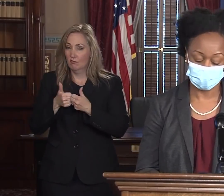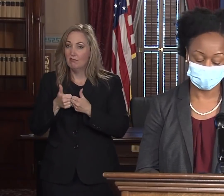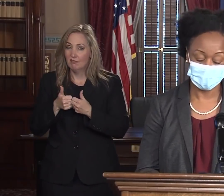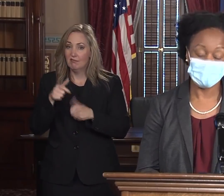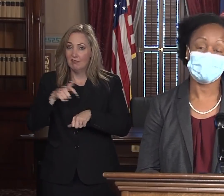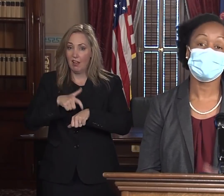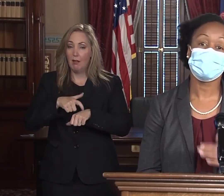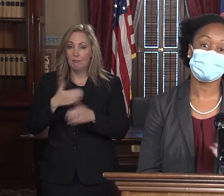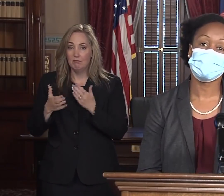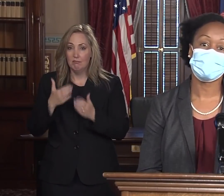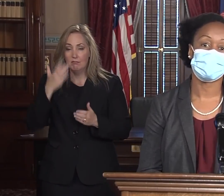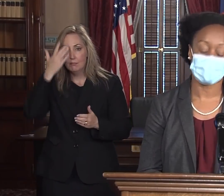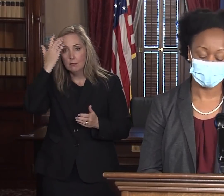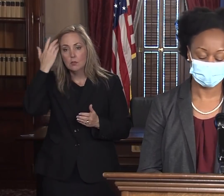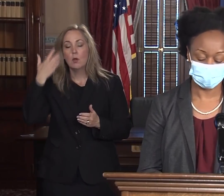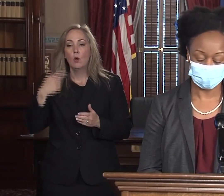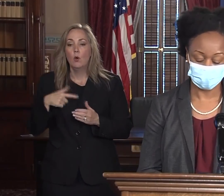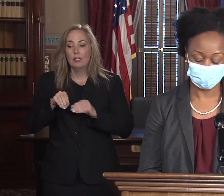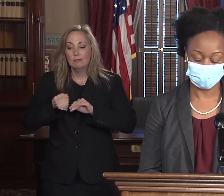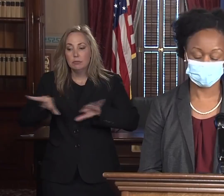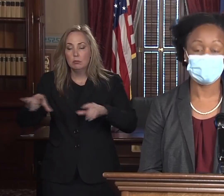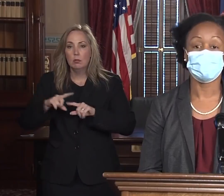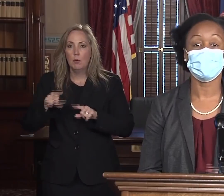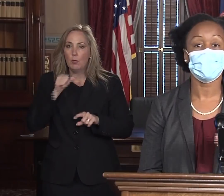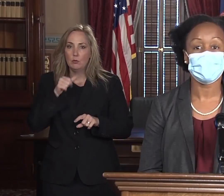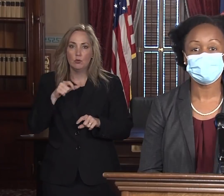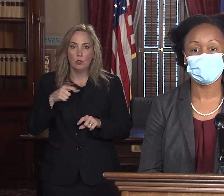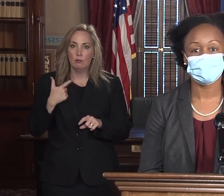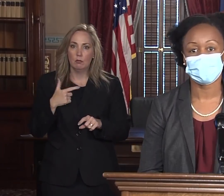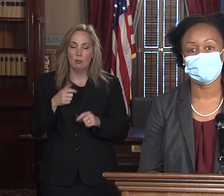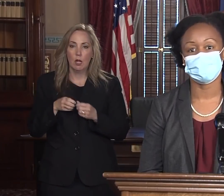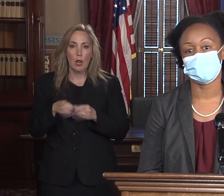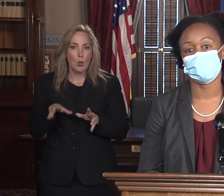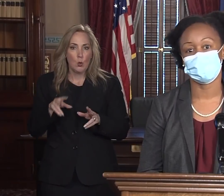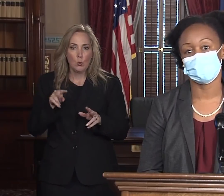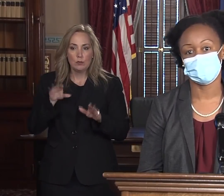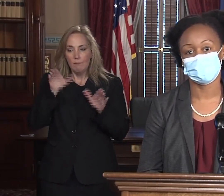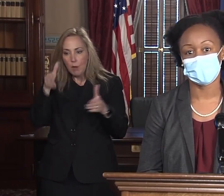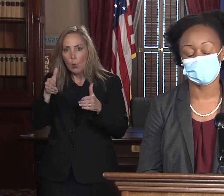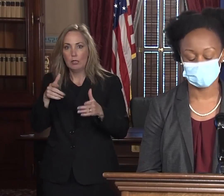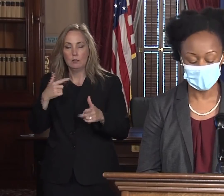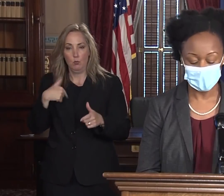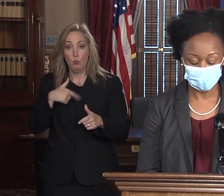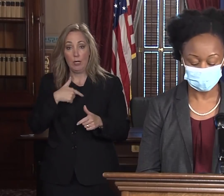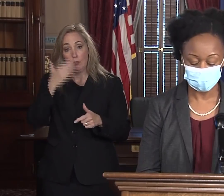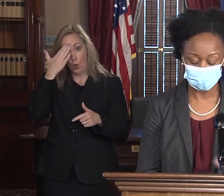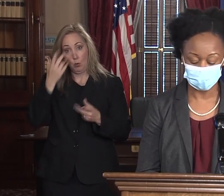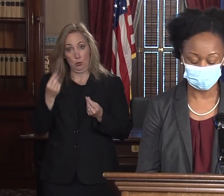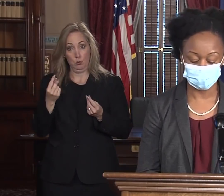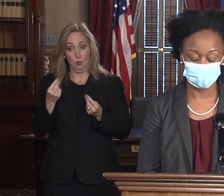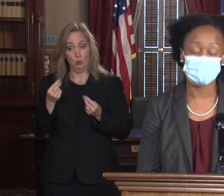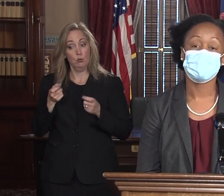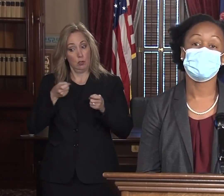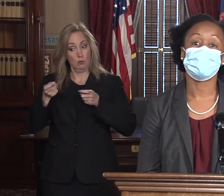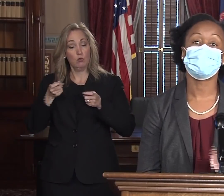THESE FAITH BASED SETTINGS. THESE ARE CHALLENGING TIMES AND THE VIRUS IS SPREADING. WE SHOULD NOT FEEL HELPLESS.